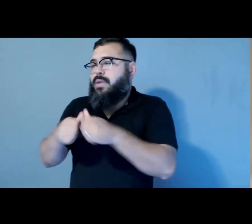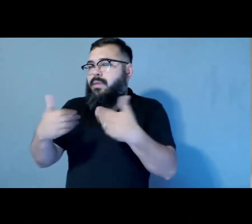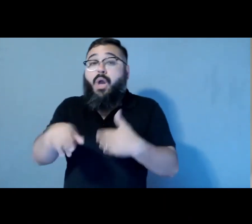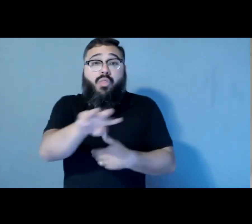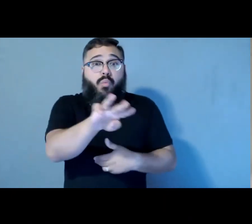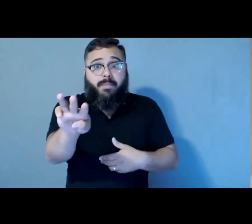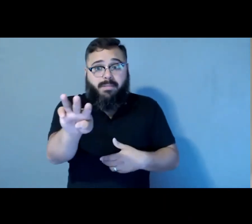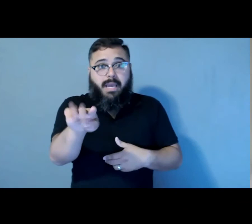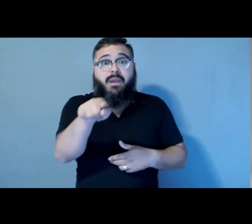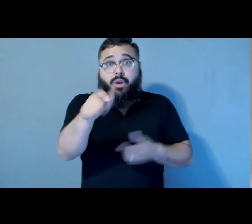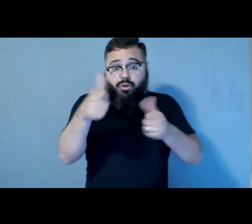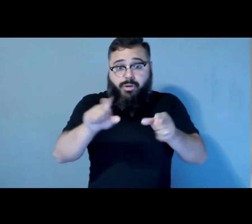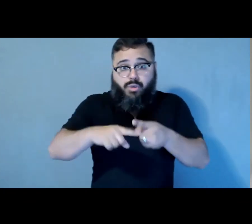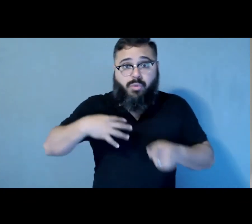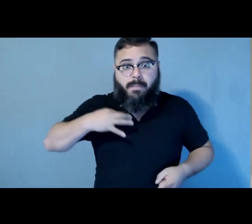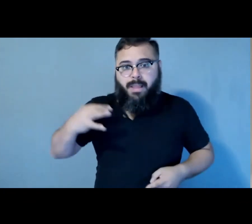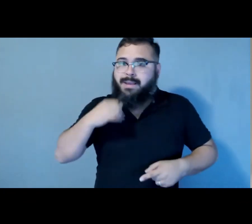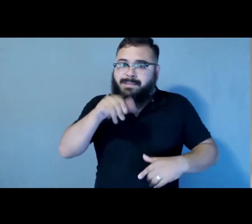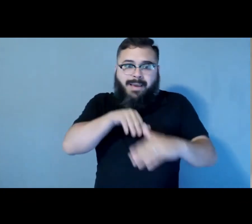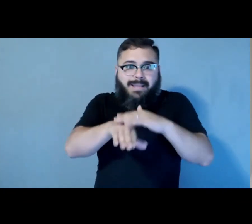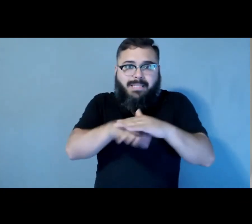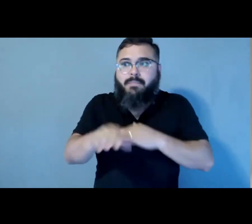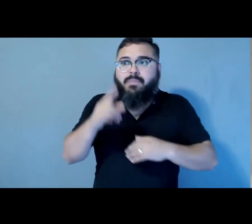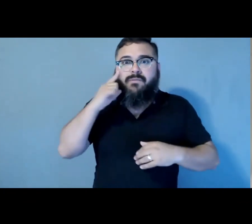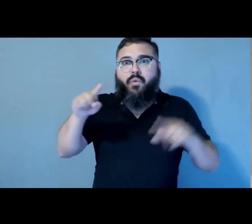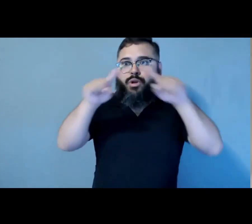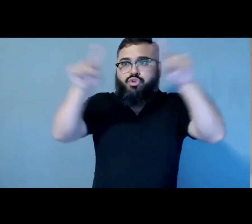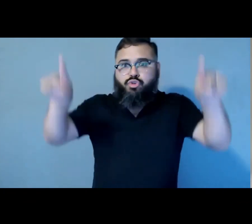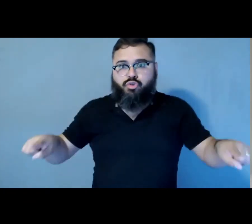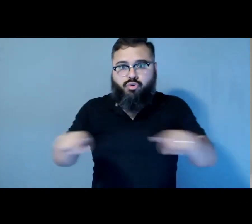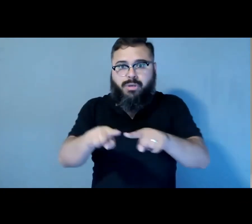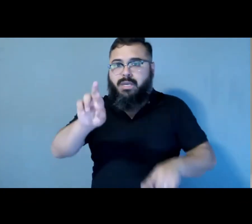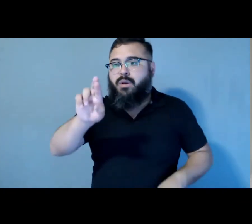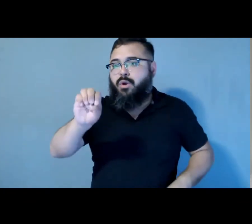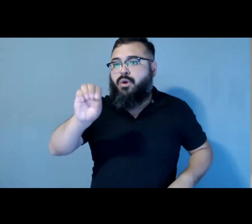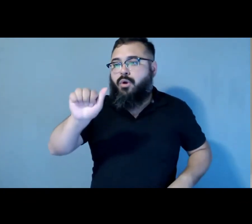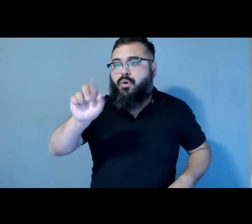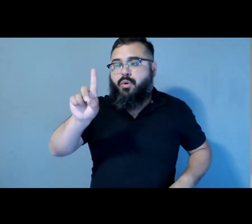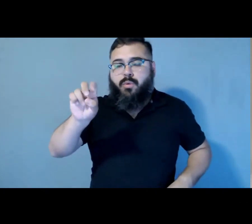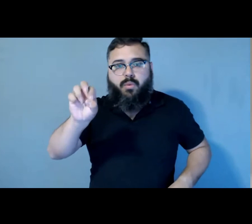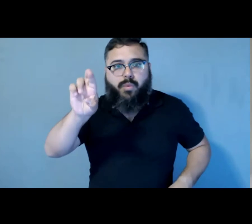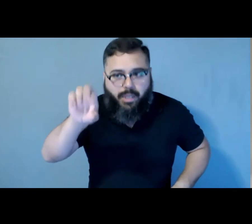where you're trying to apply is not accessible to screen readers. So sometimes you need an accommodation for the application itself,